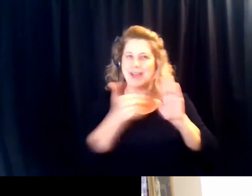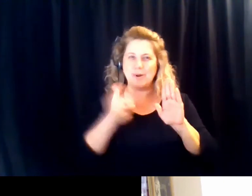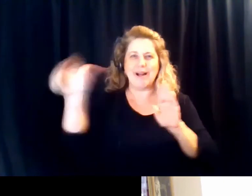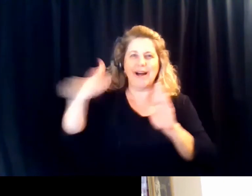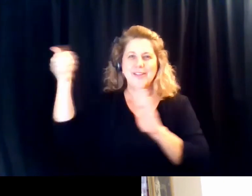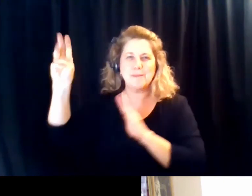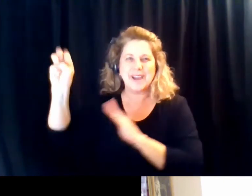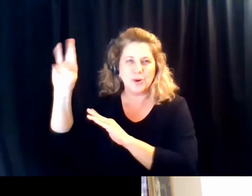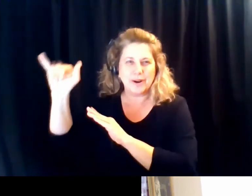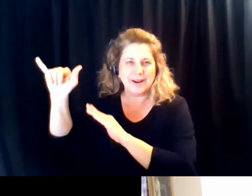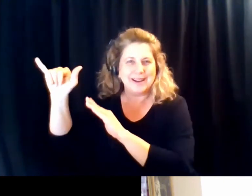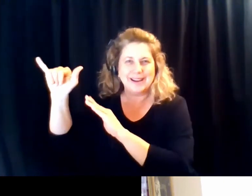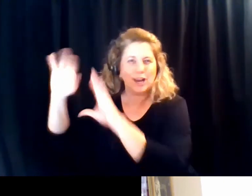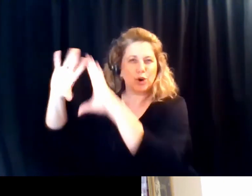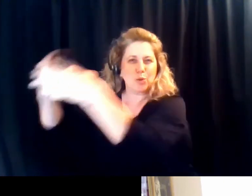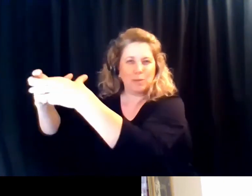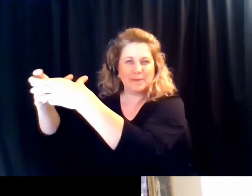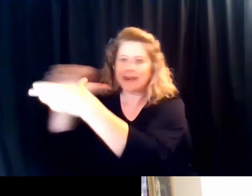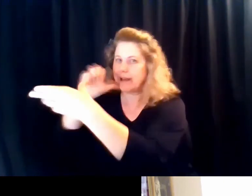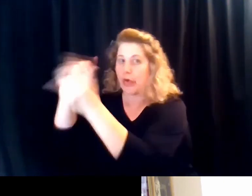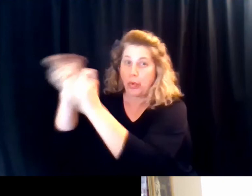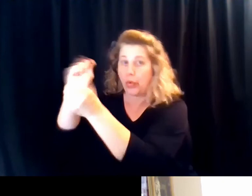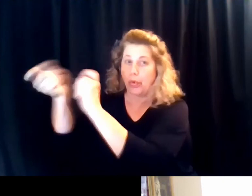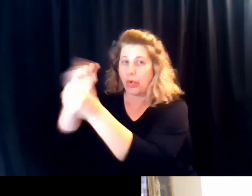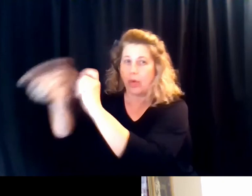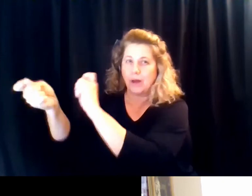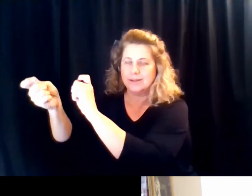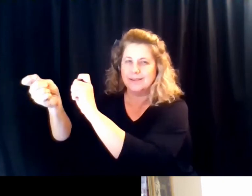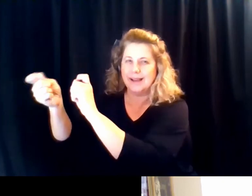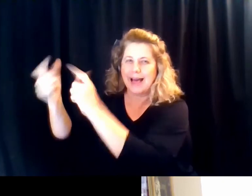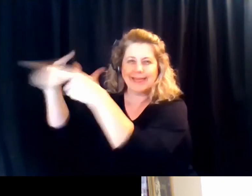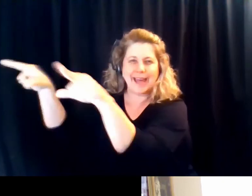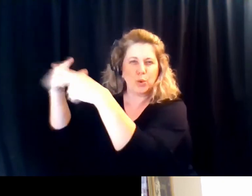Judith Heumann: I don't mean to be so crass on this, but we need to spend more time on substance.